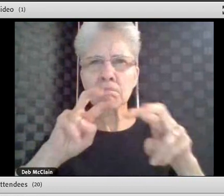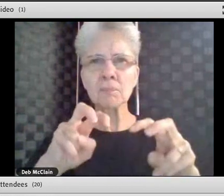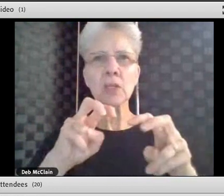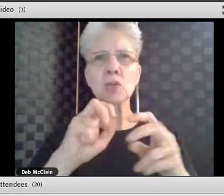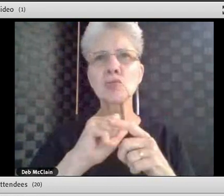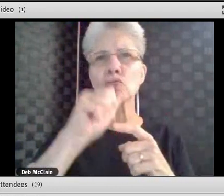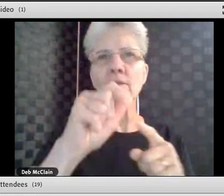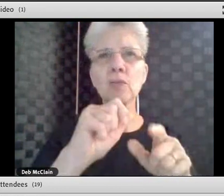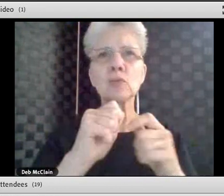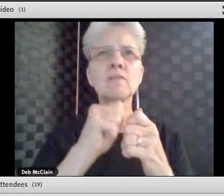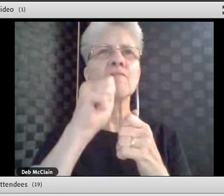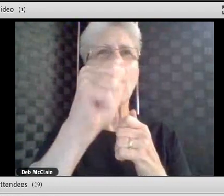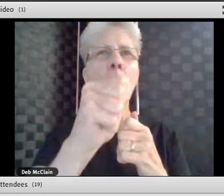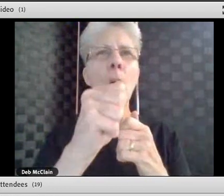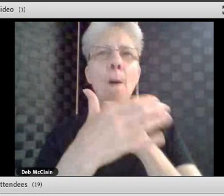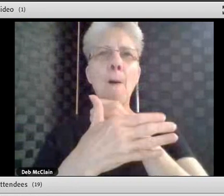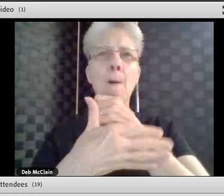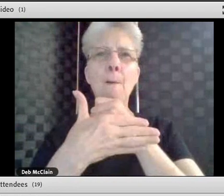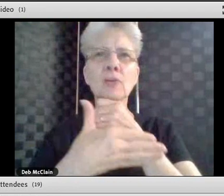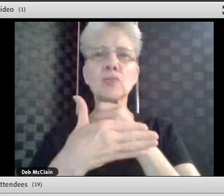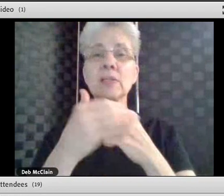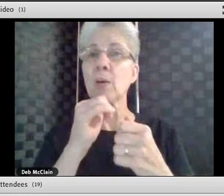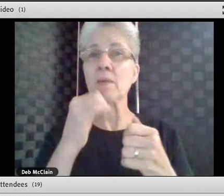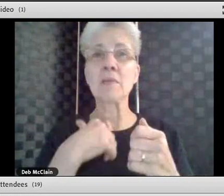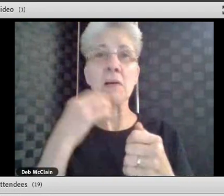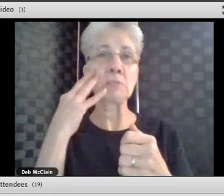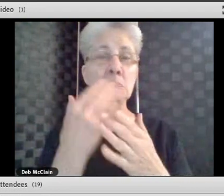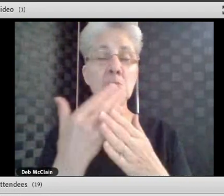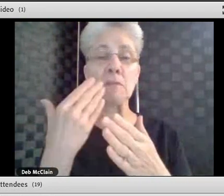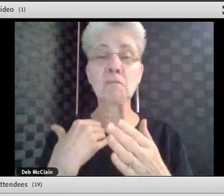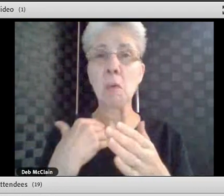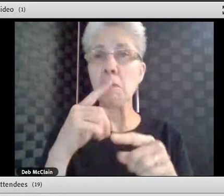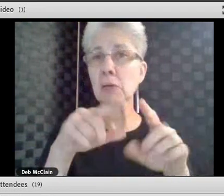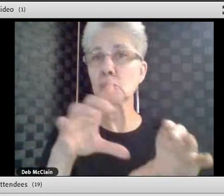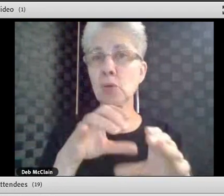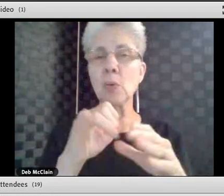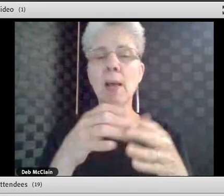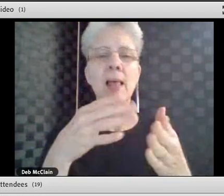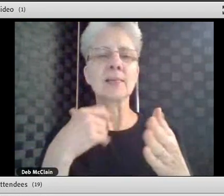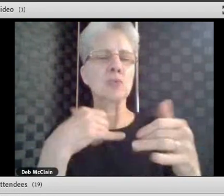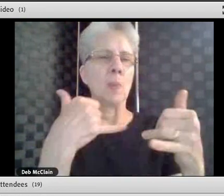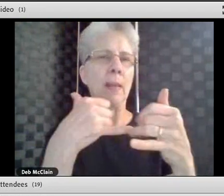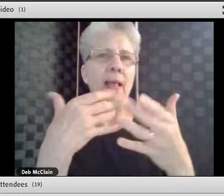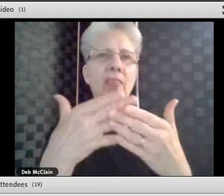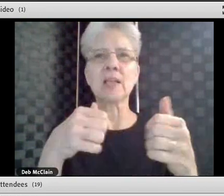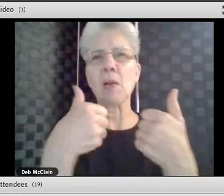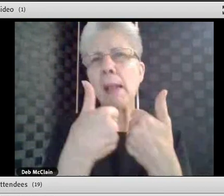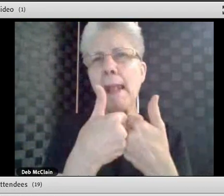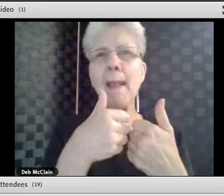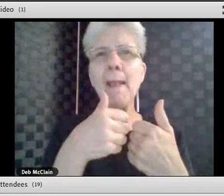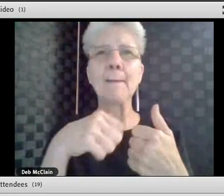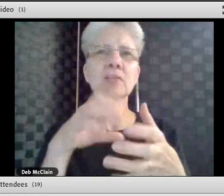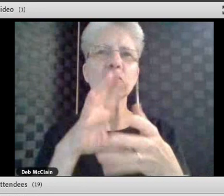we may never have the ability to do, and it also allows us to play in things like gaming and storytelling and live events